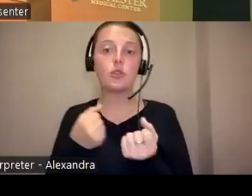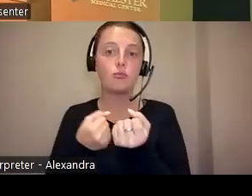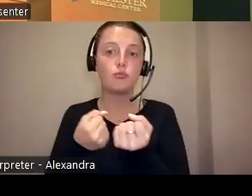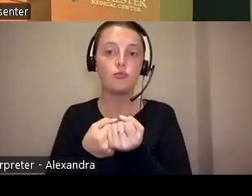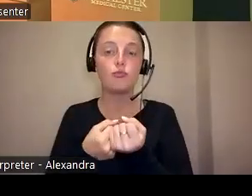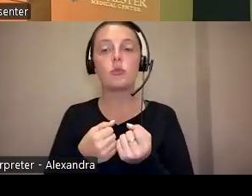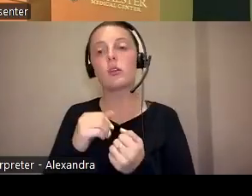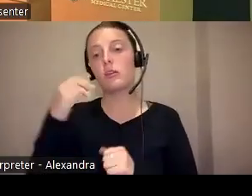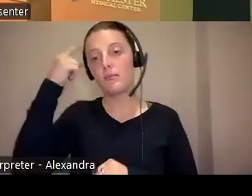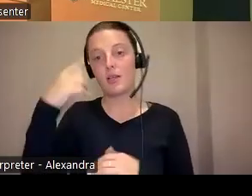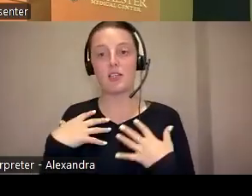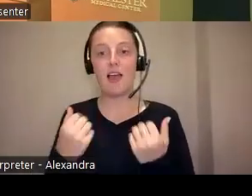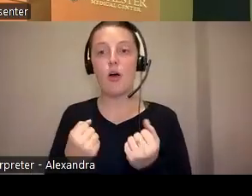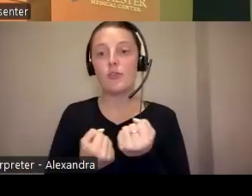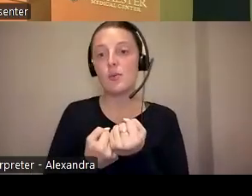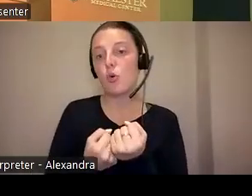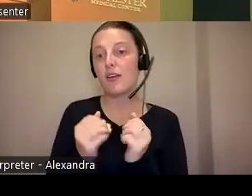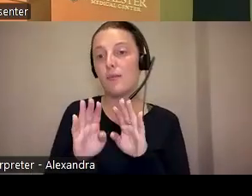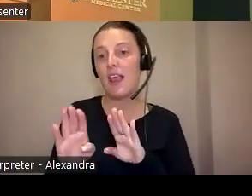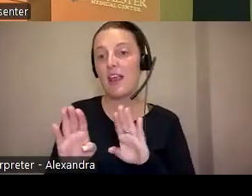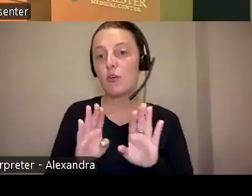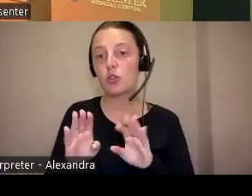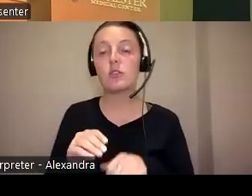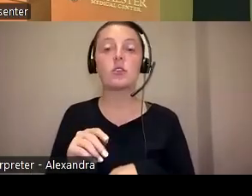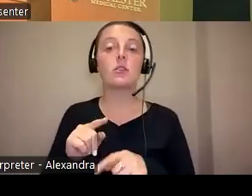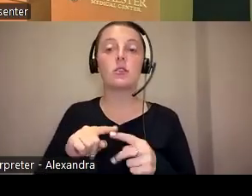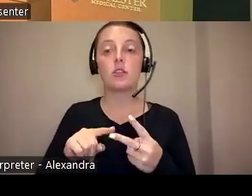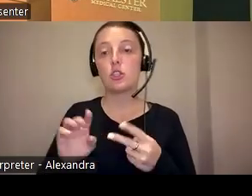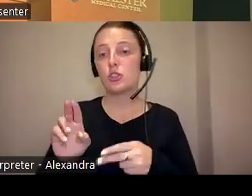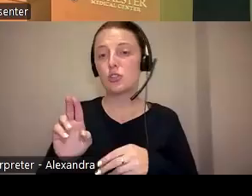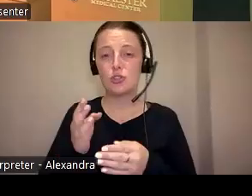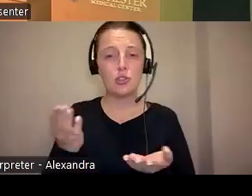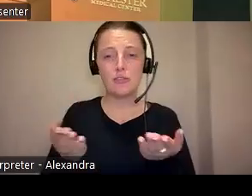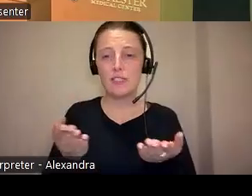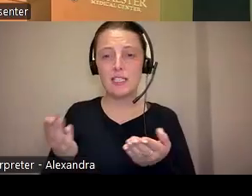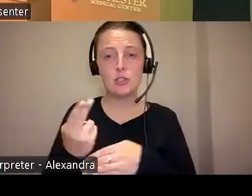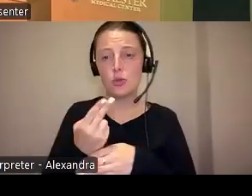supporting behaviors uh services utilization injury uh prevention as well as child and family